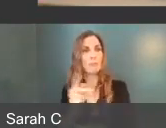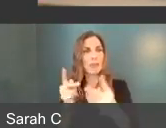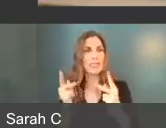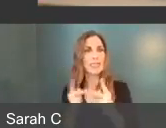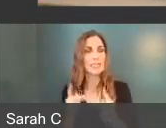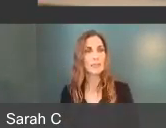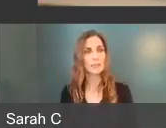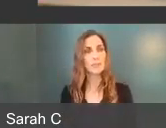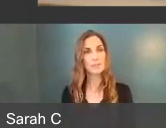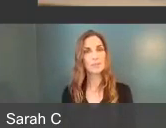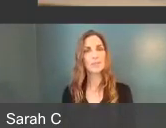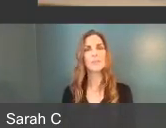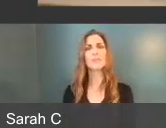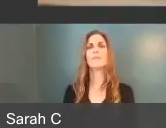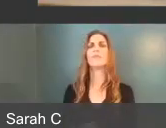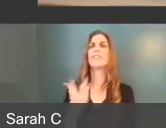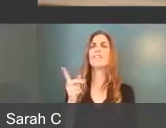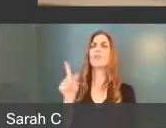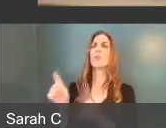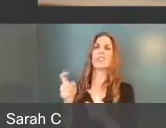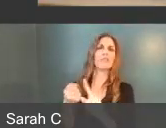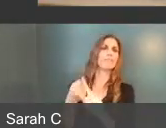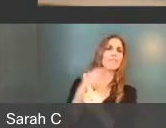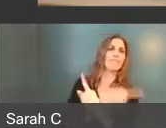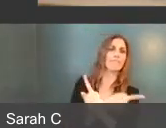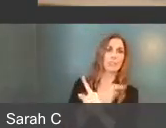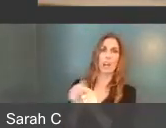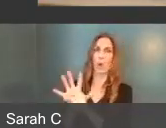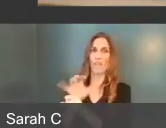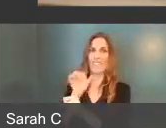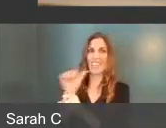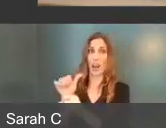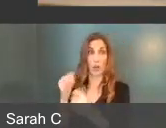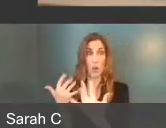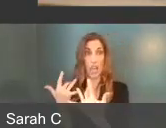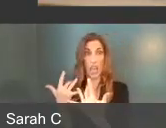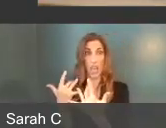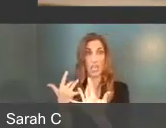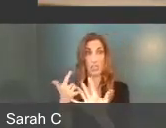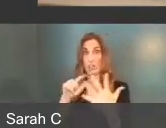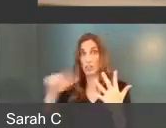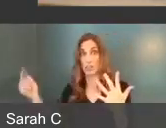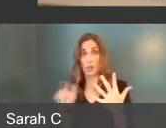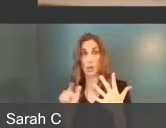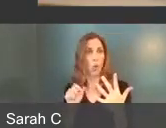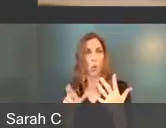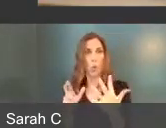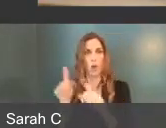[Reporter] I have a couple of non-COVID questions. Do I need to wait, to go through the next or...I don't want to hold it...